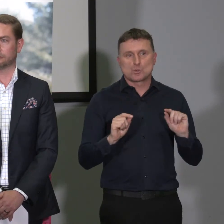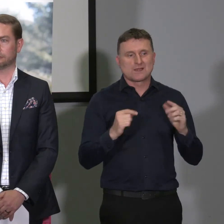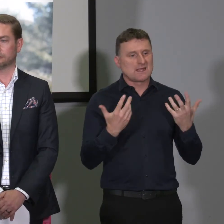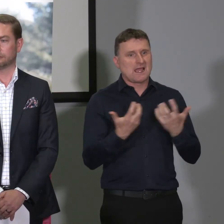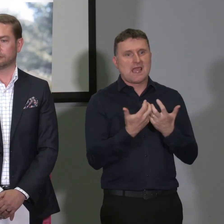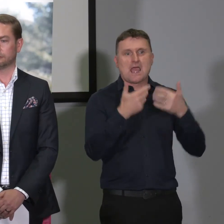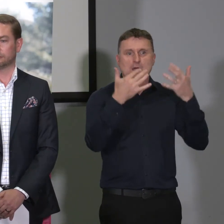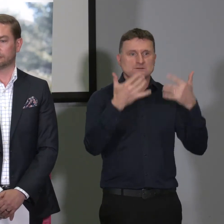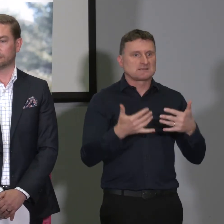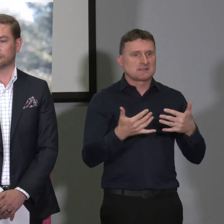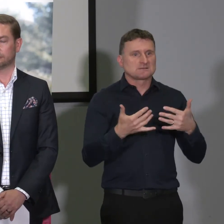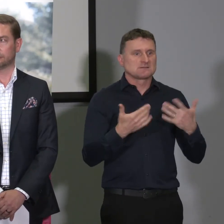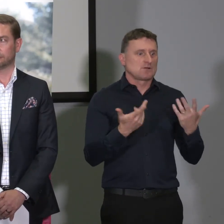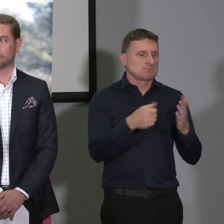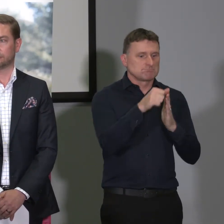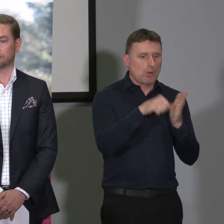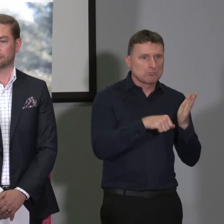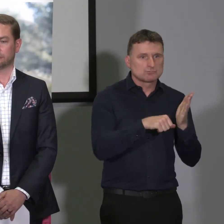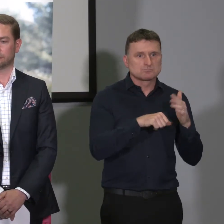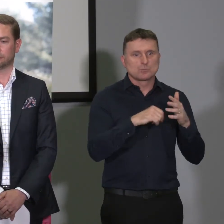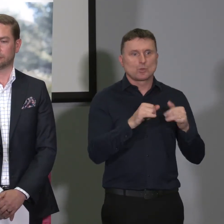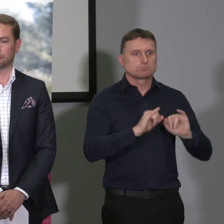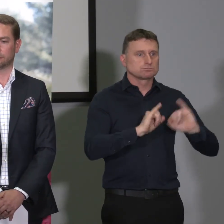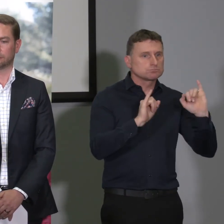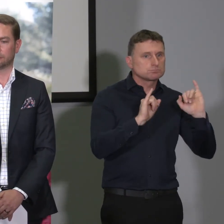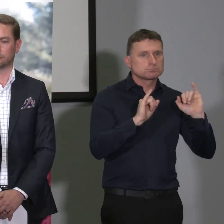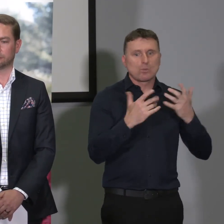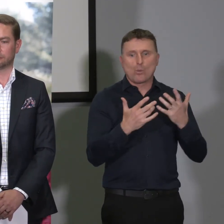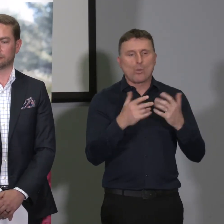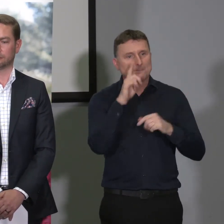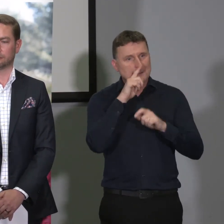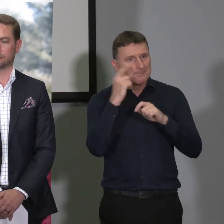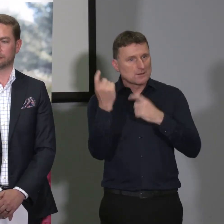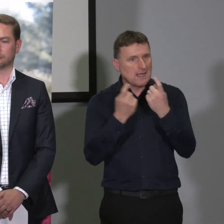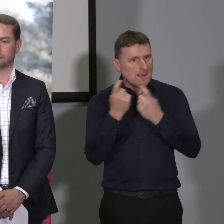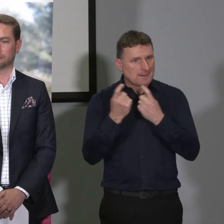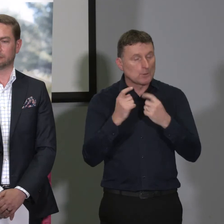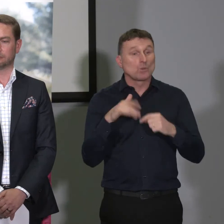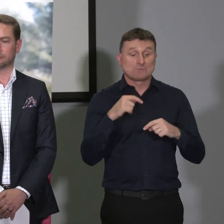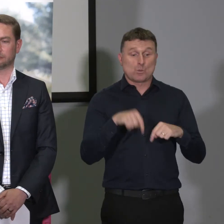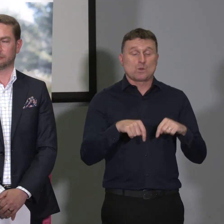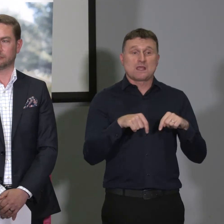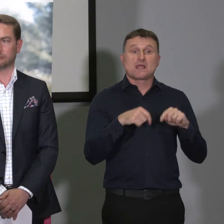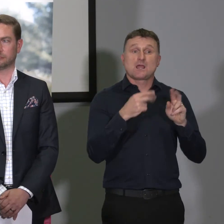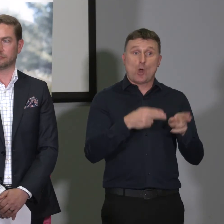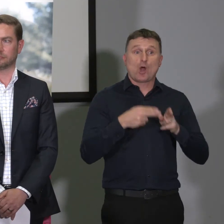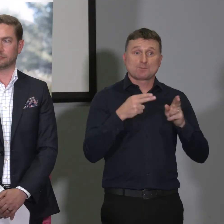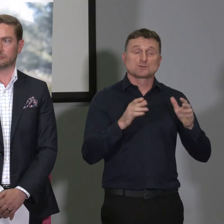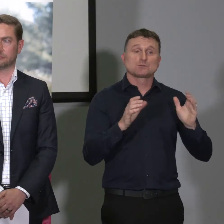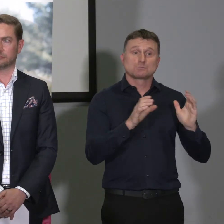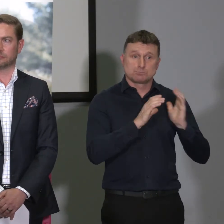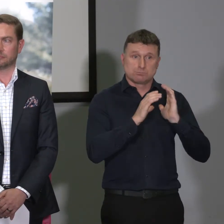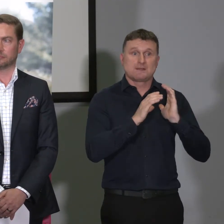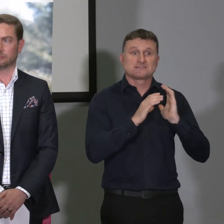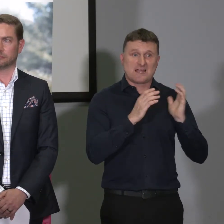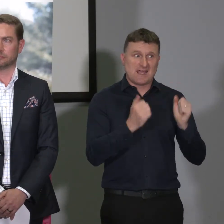a monthly update on the progress we are making on that and we're looking forward to that, but I would suggest that yes we are facing huge